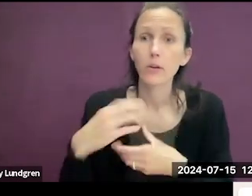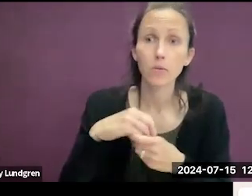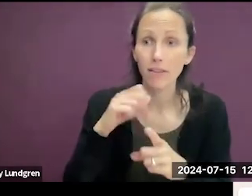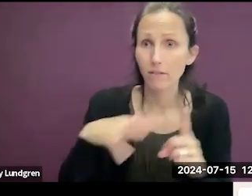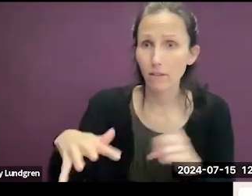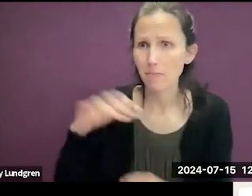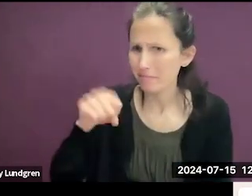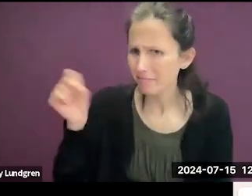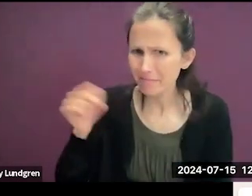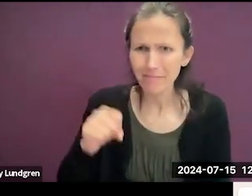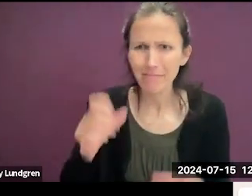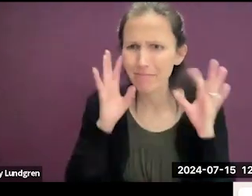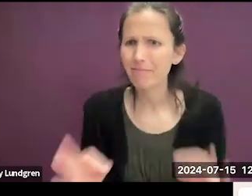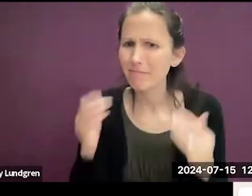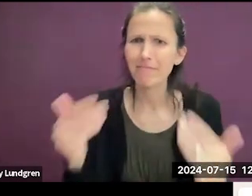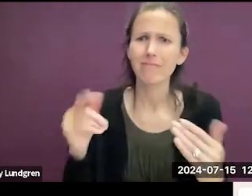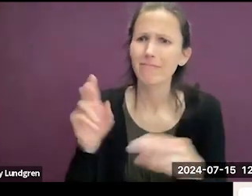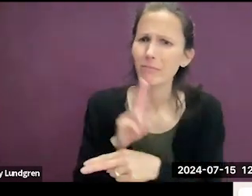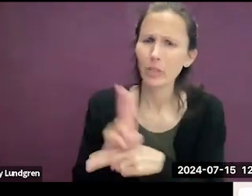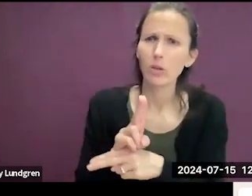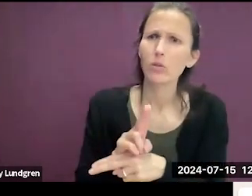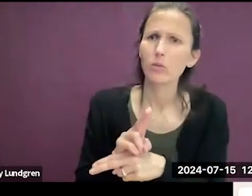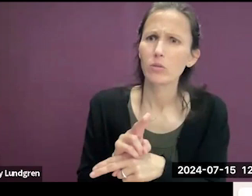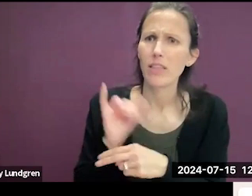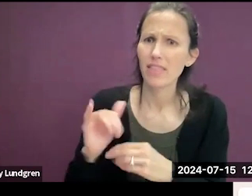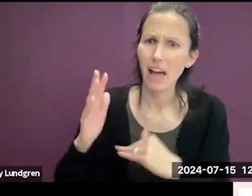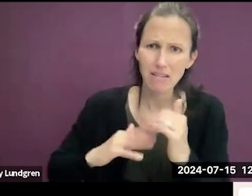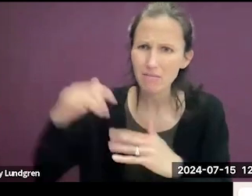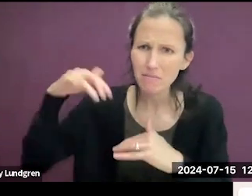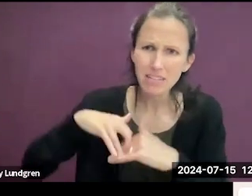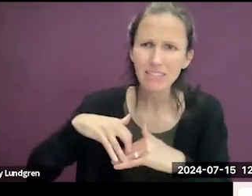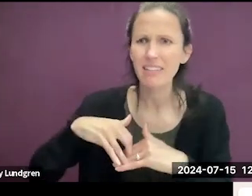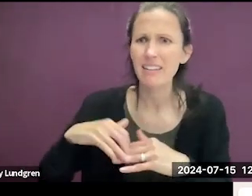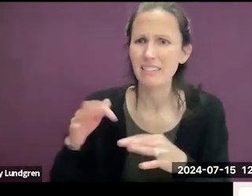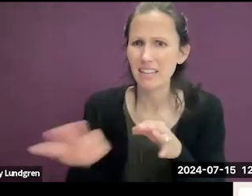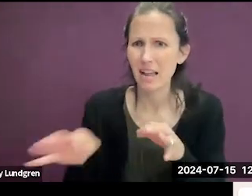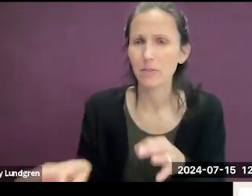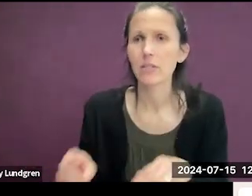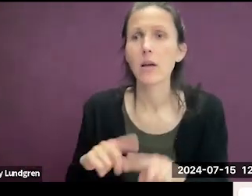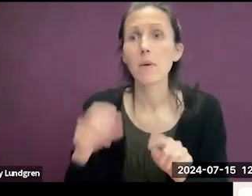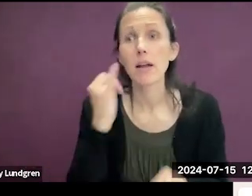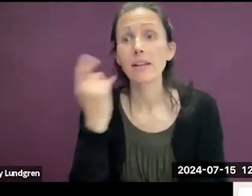yes, absolutely feel free to use that kind of built-in captioning. But if someone has requested